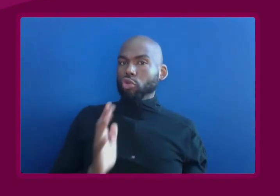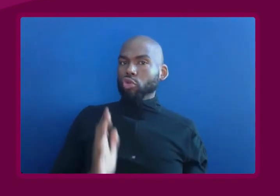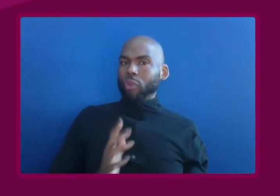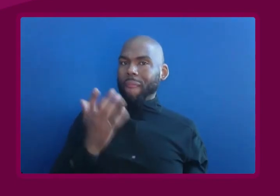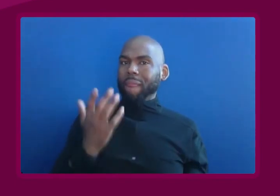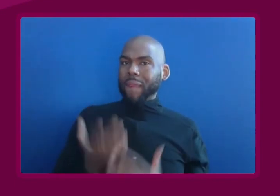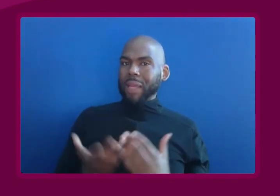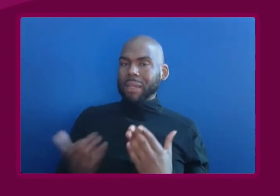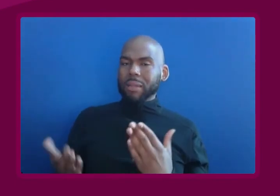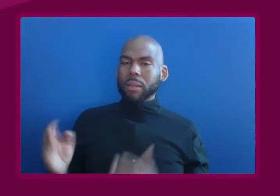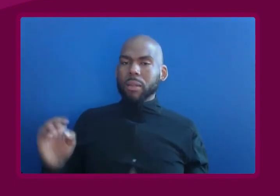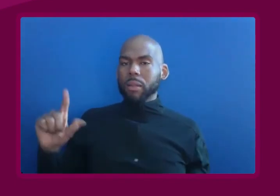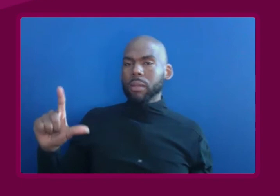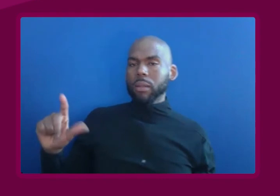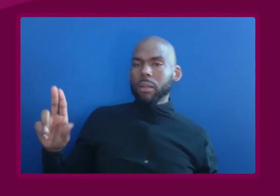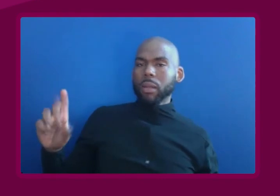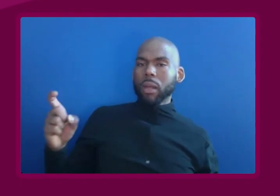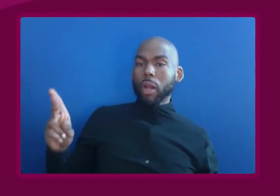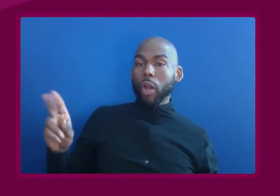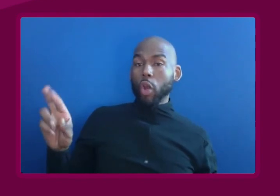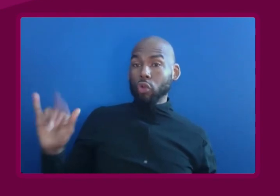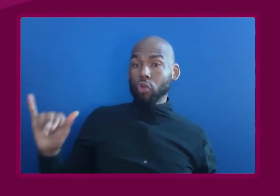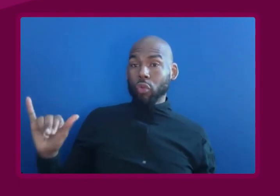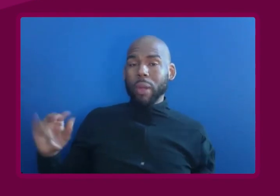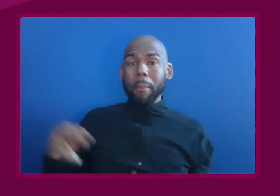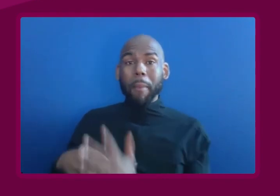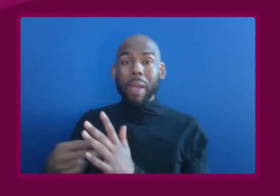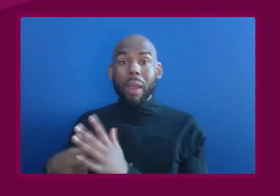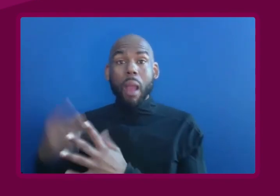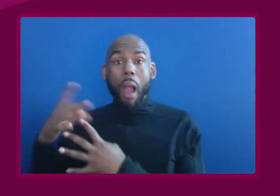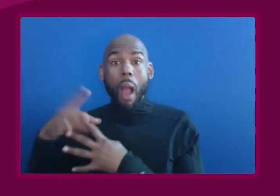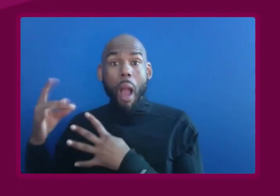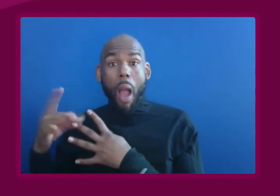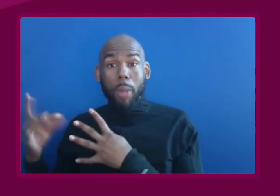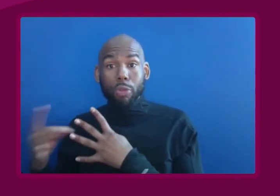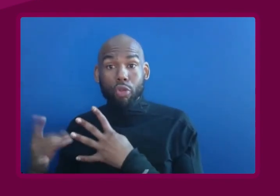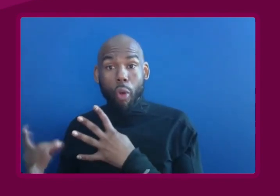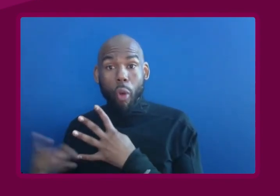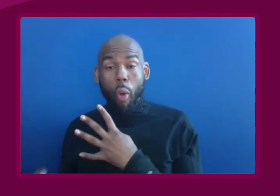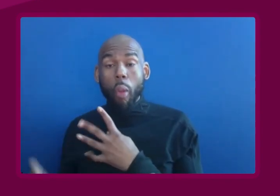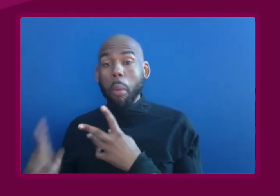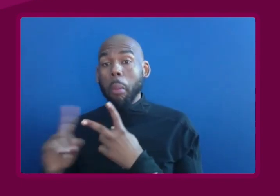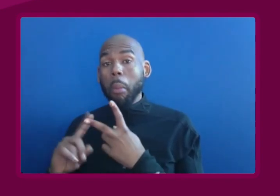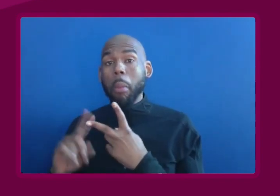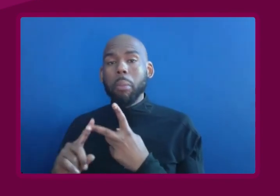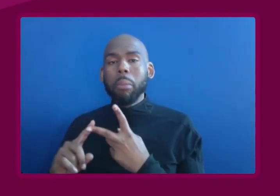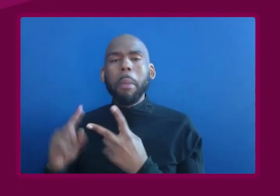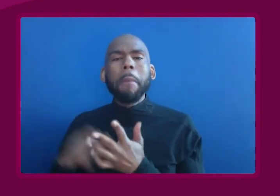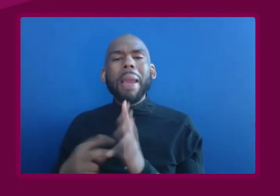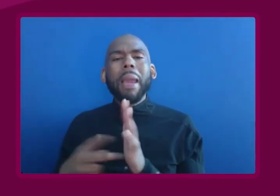is something that's optional, luxury is something that's a nice to have.